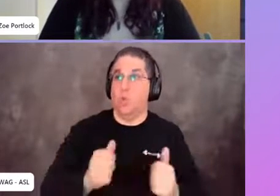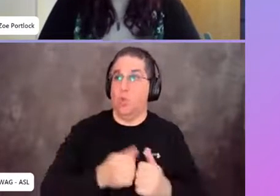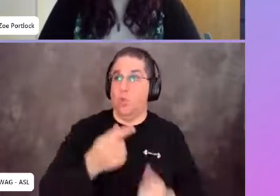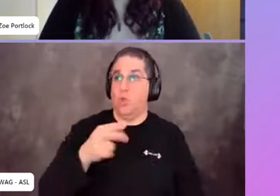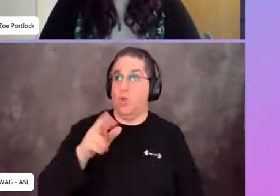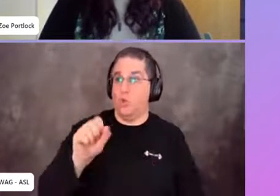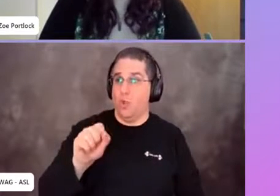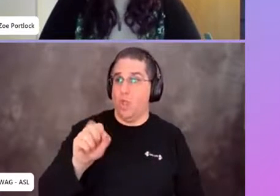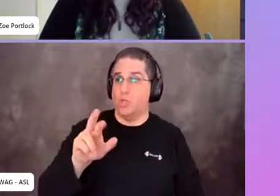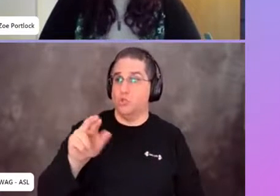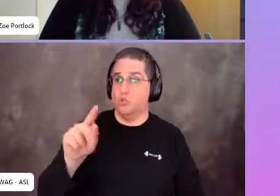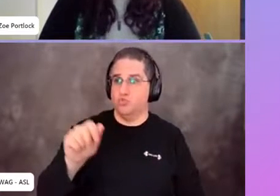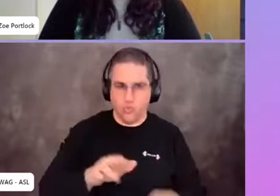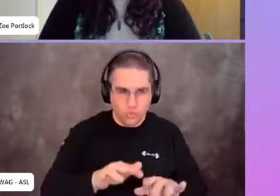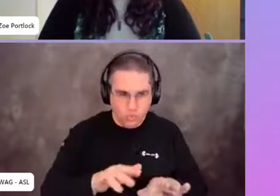with disabilities are not